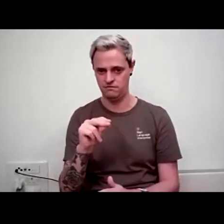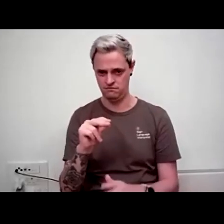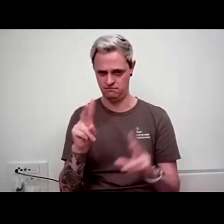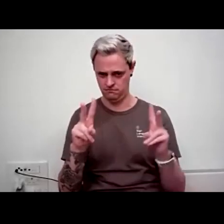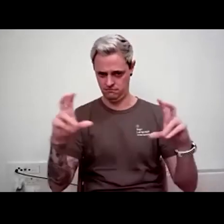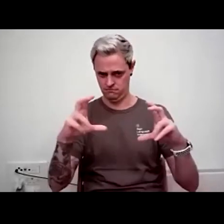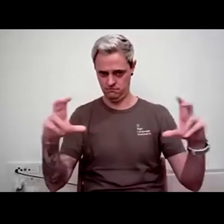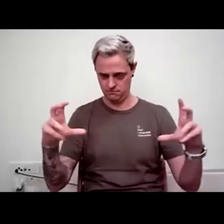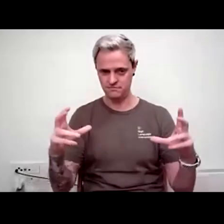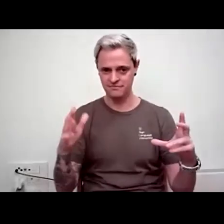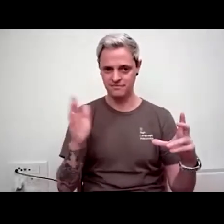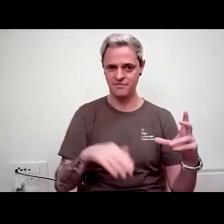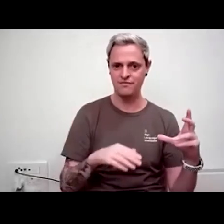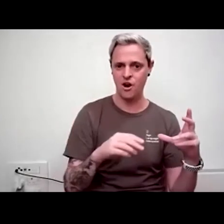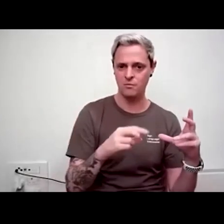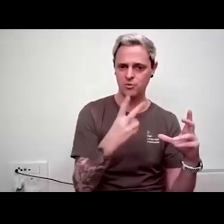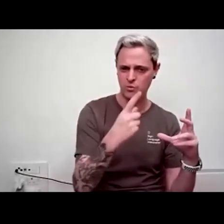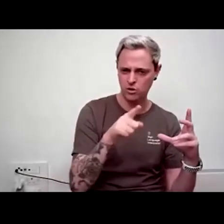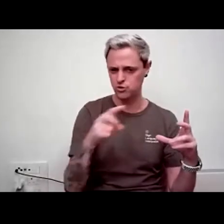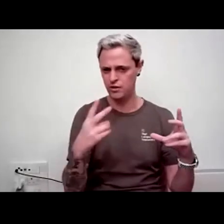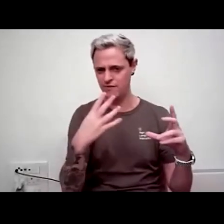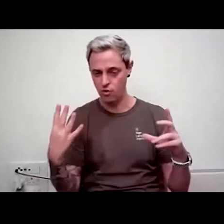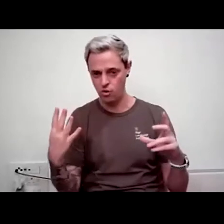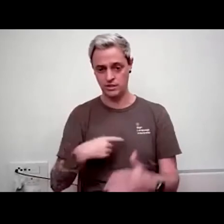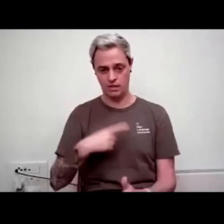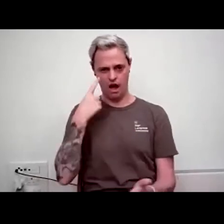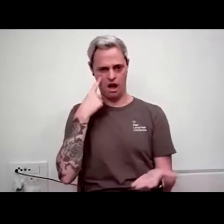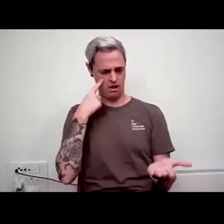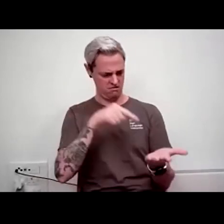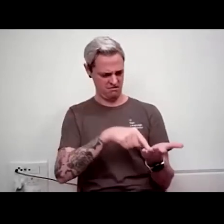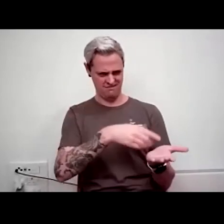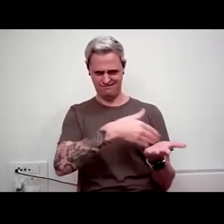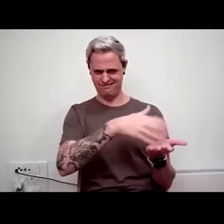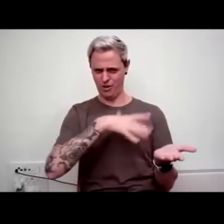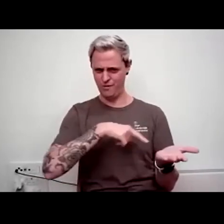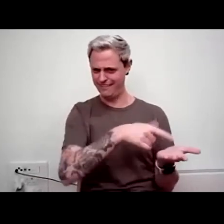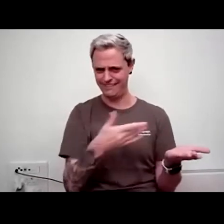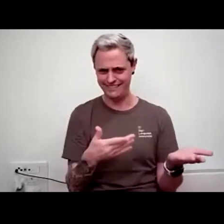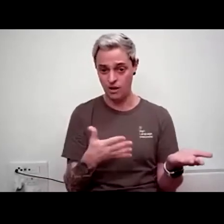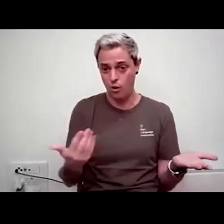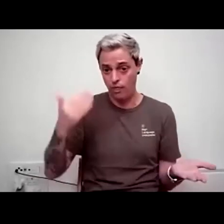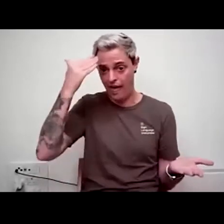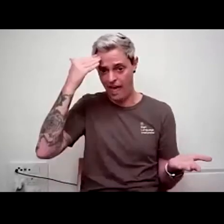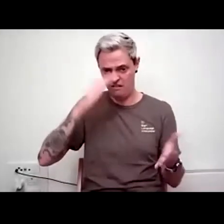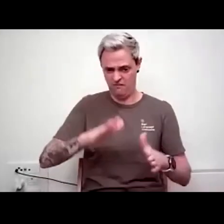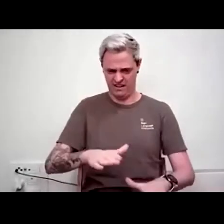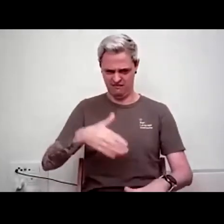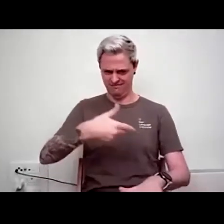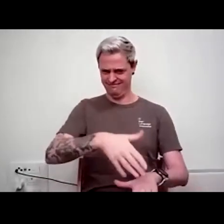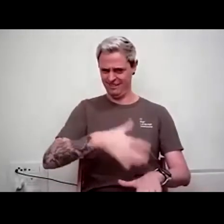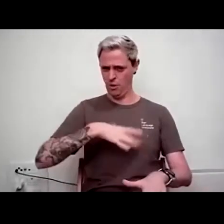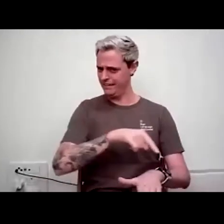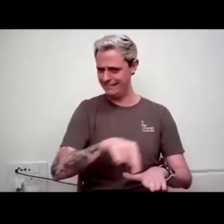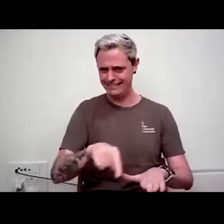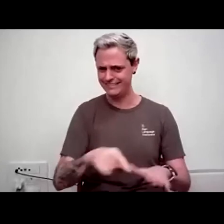This is verses 21 to 24: “the eye can't say to the hand, “I have no need of you” nor again the head to the feet, “I have no need of you.”